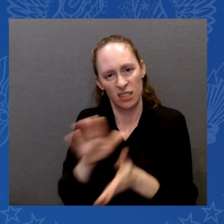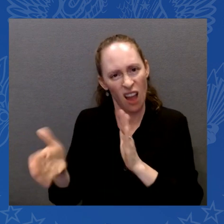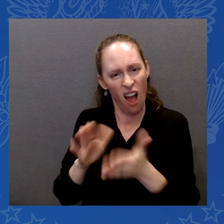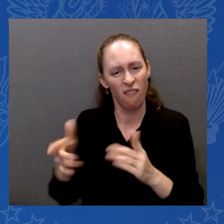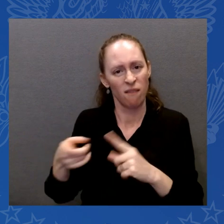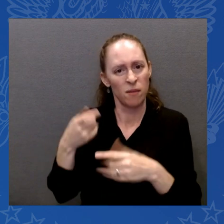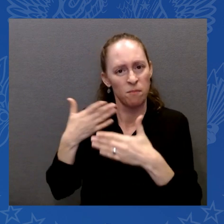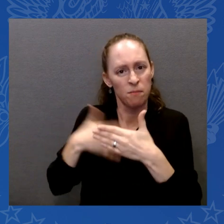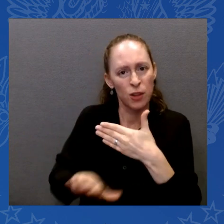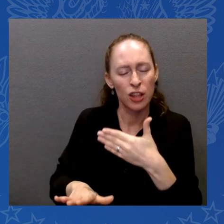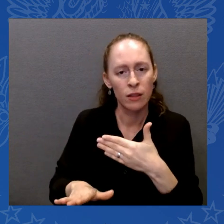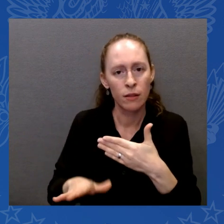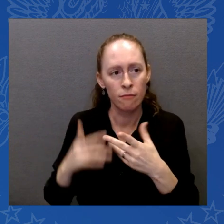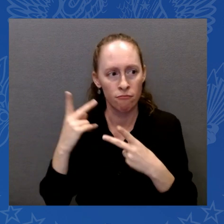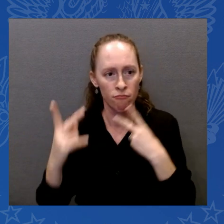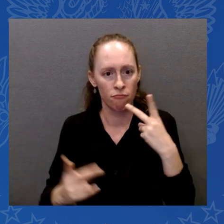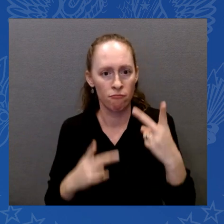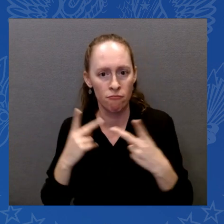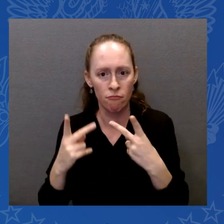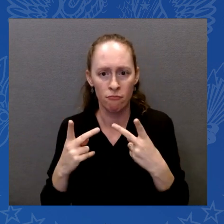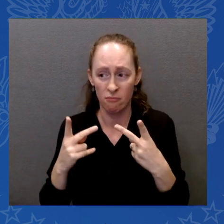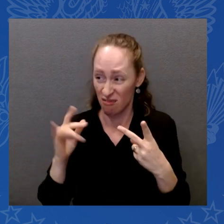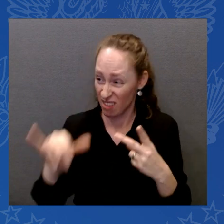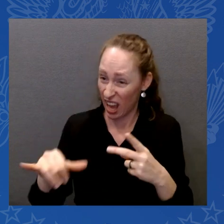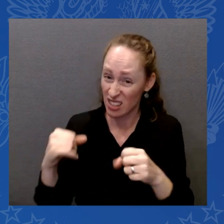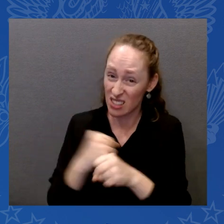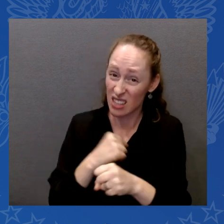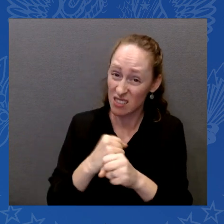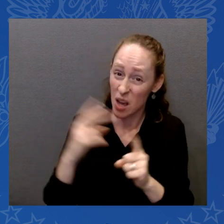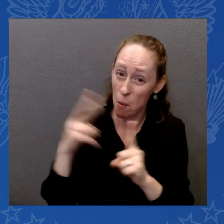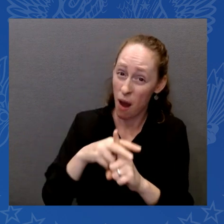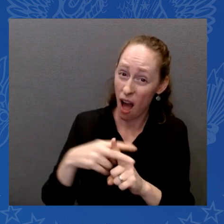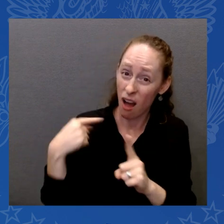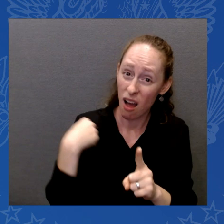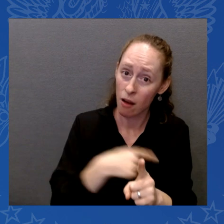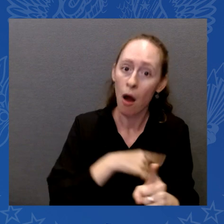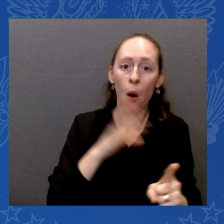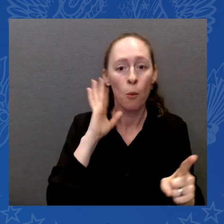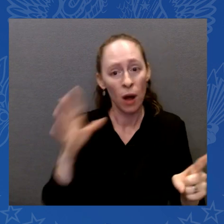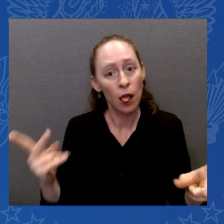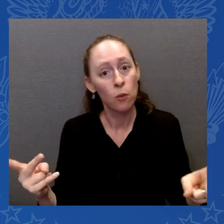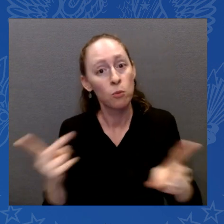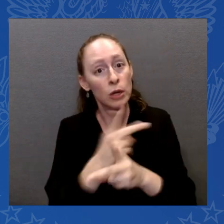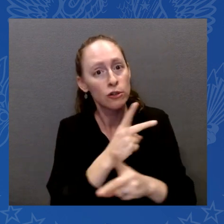as women continue to lose access to essential life saving health care.